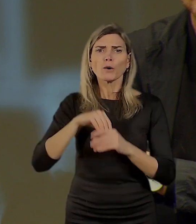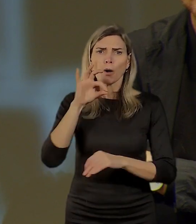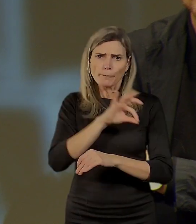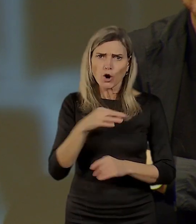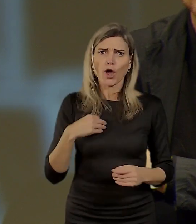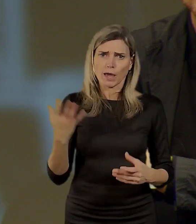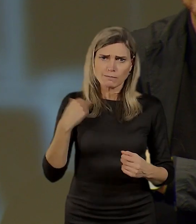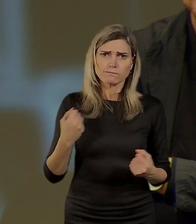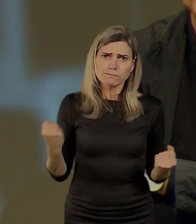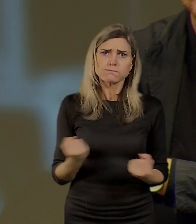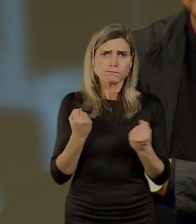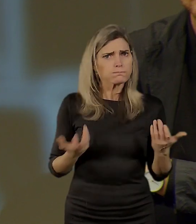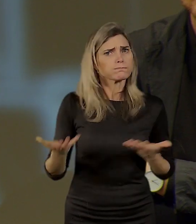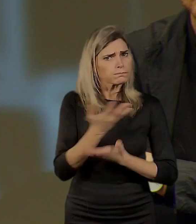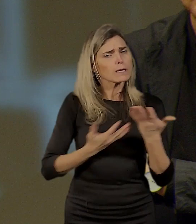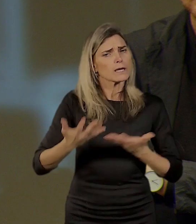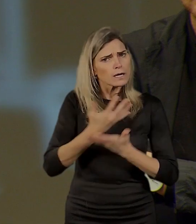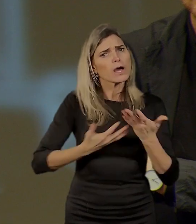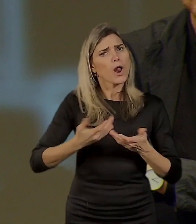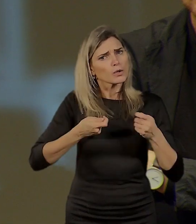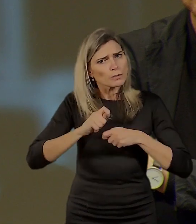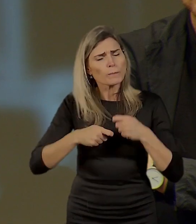with the zoning plan from the very beginning. And when